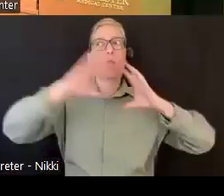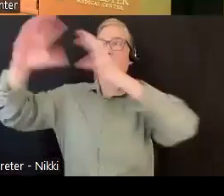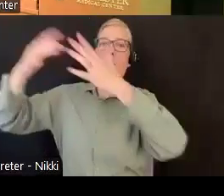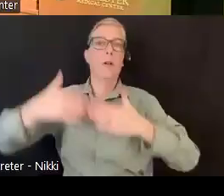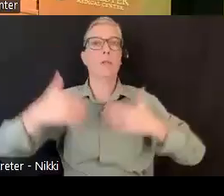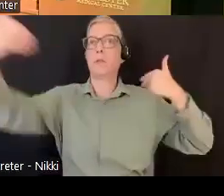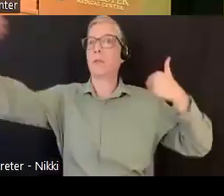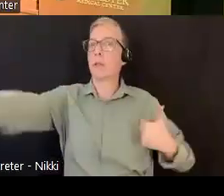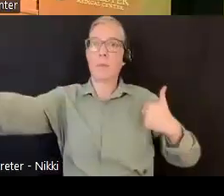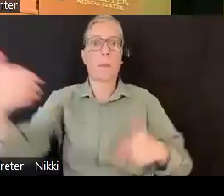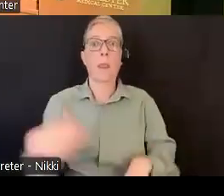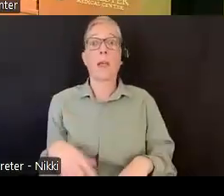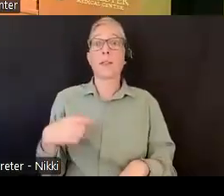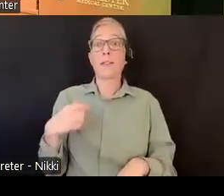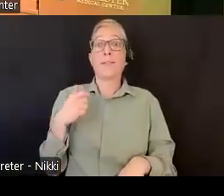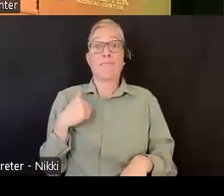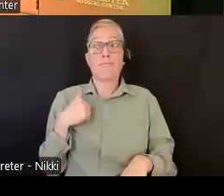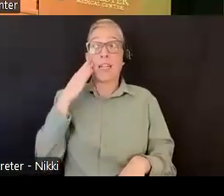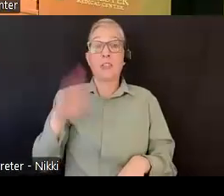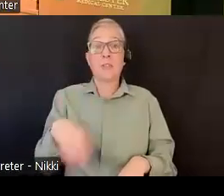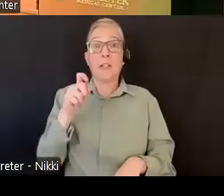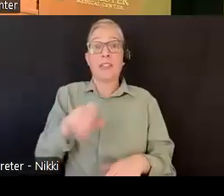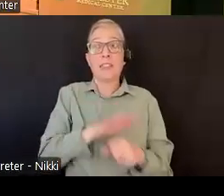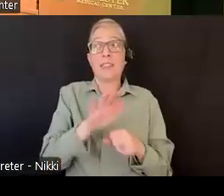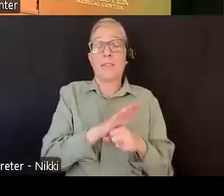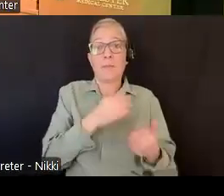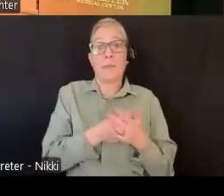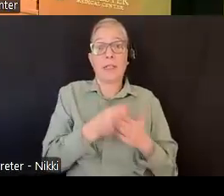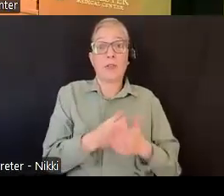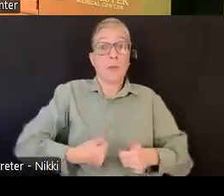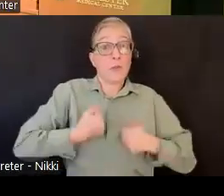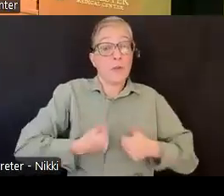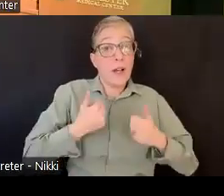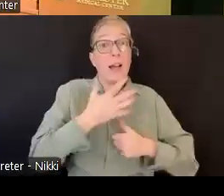hey I need enough money to be able to get by and survive. But it's I think it's a really important